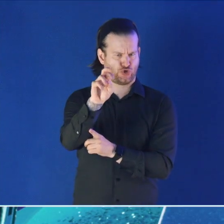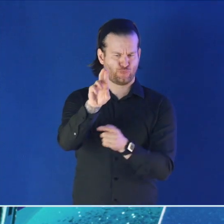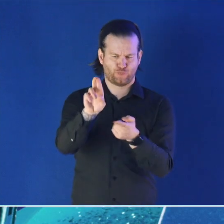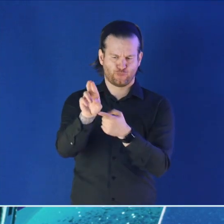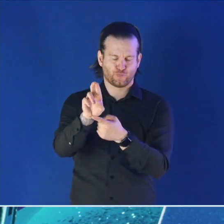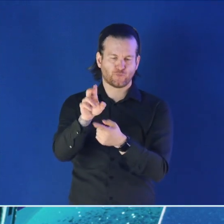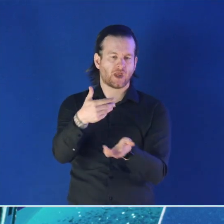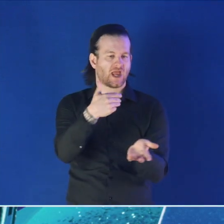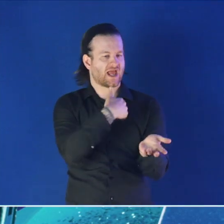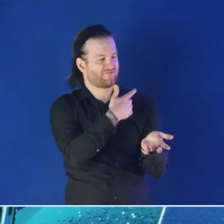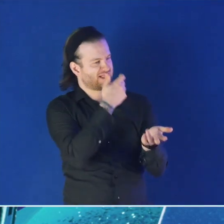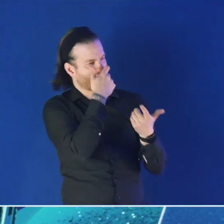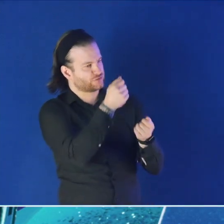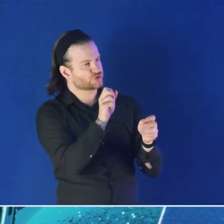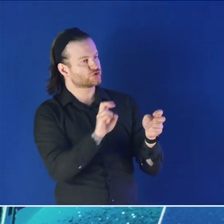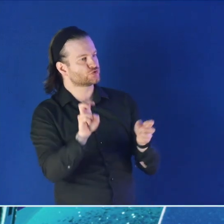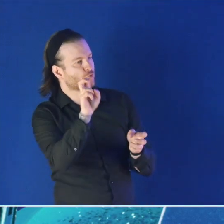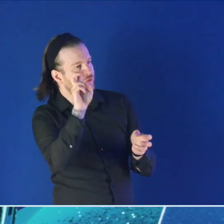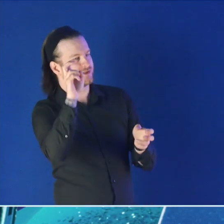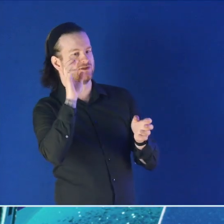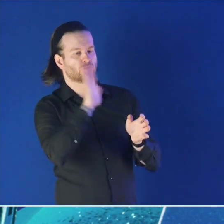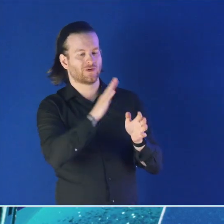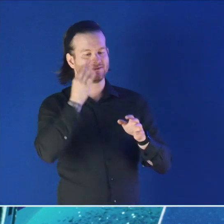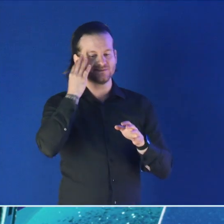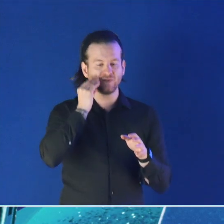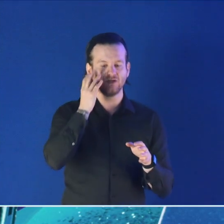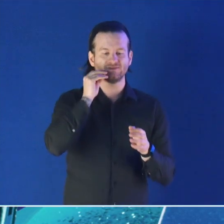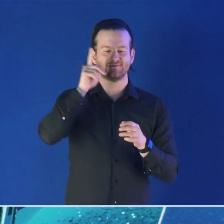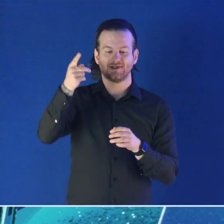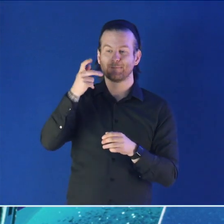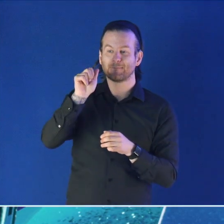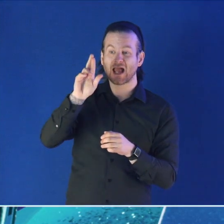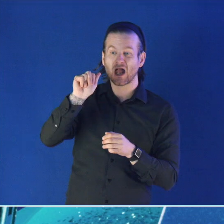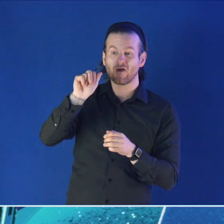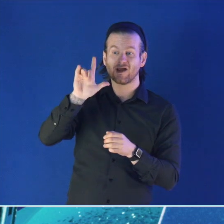to now bringing accessible tech into live sports.